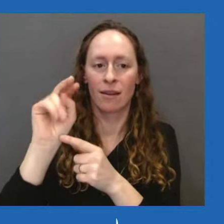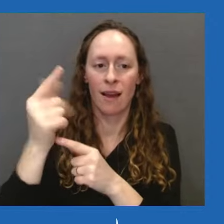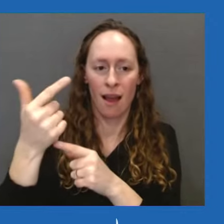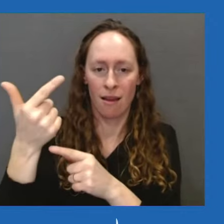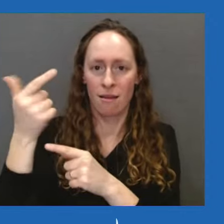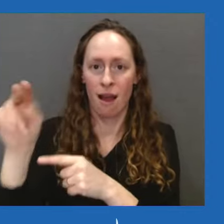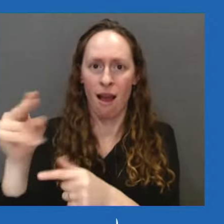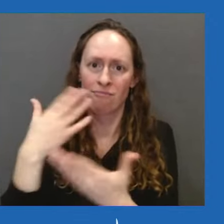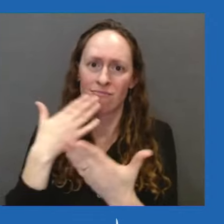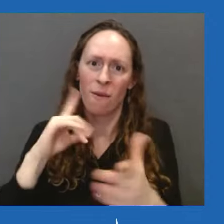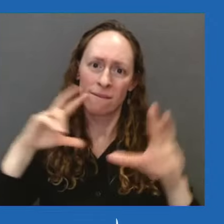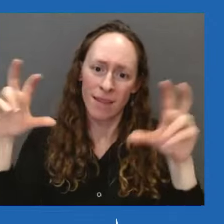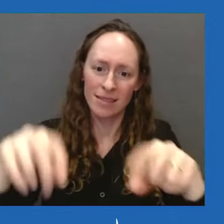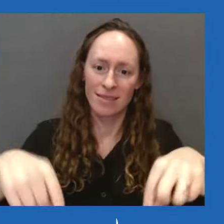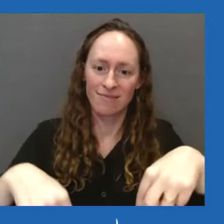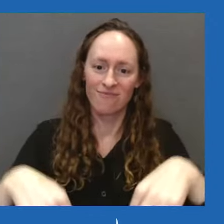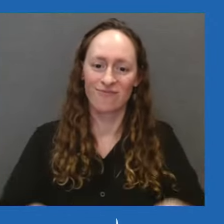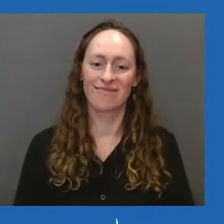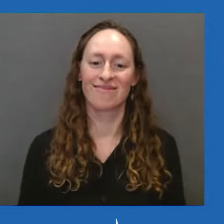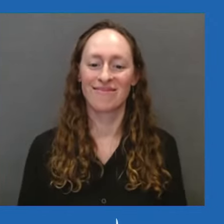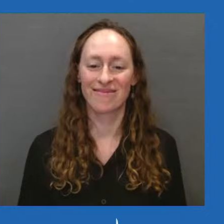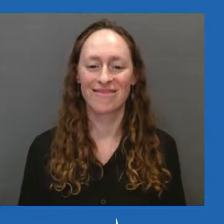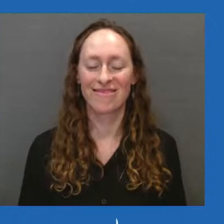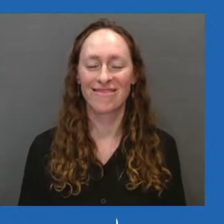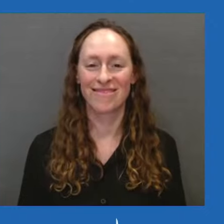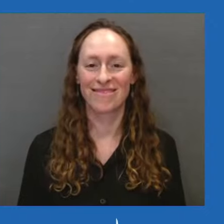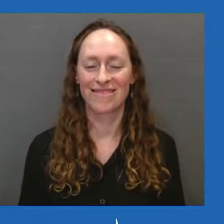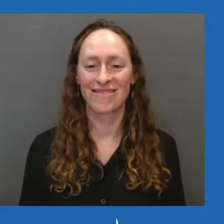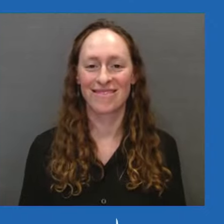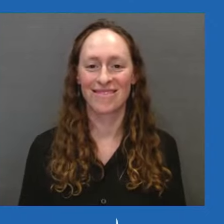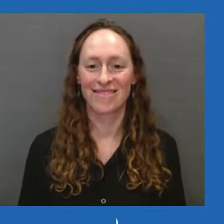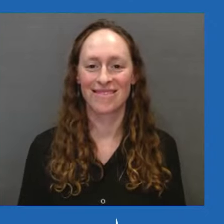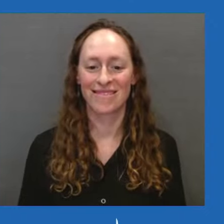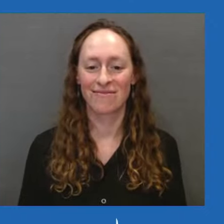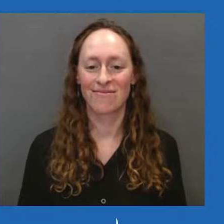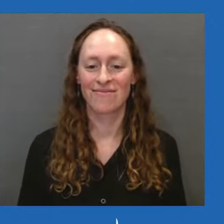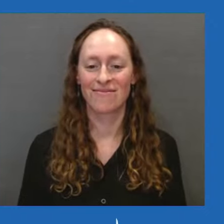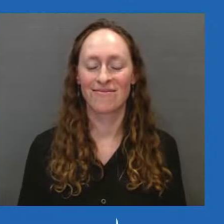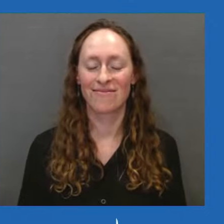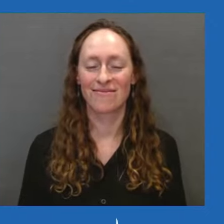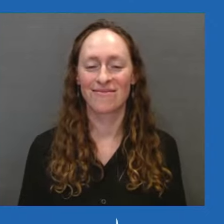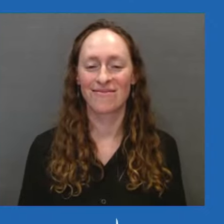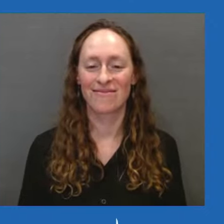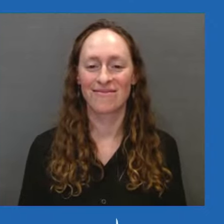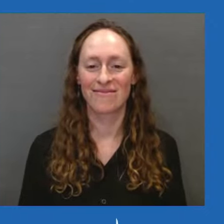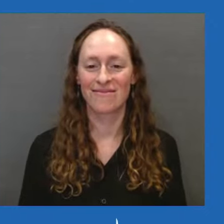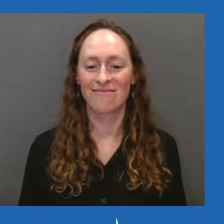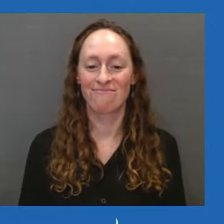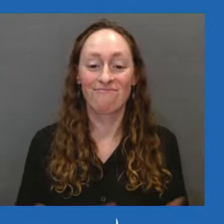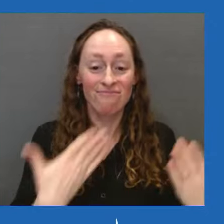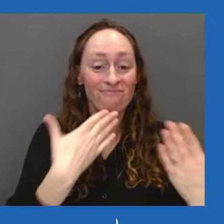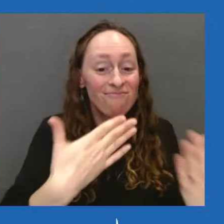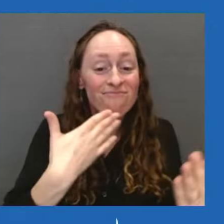I especially want to thank all the employees I've come to known throughout my career here at CS